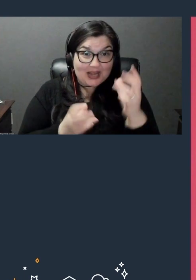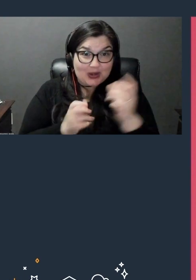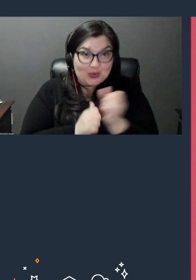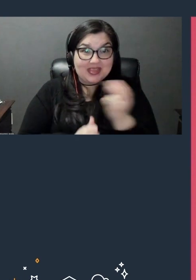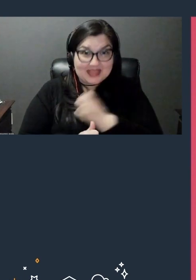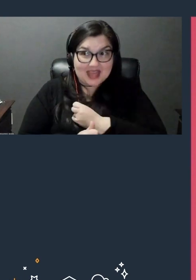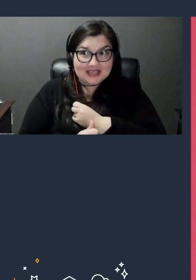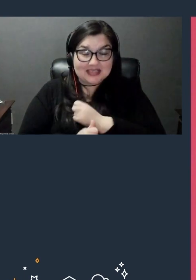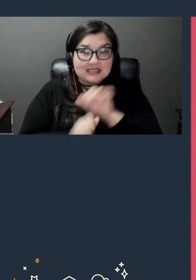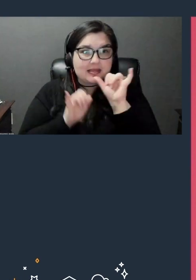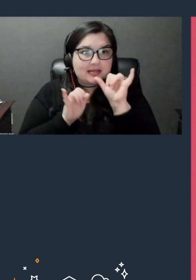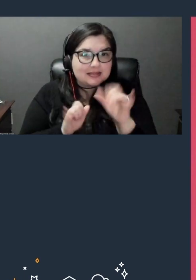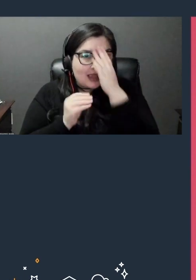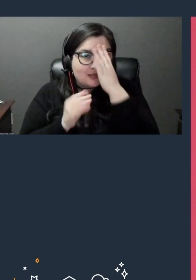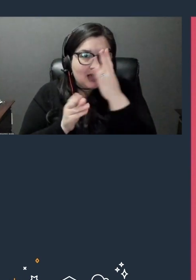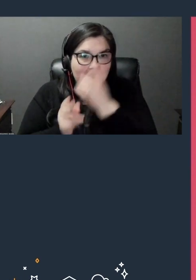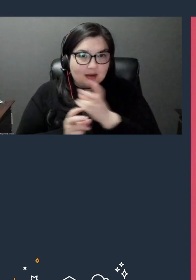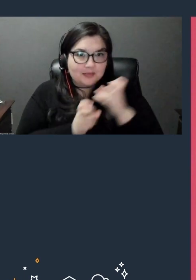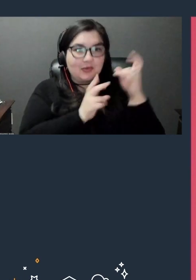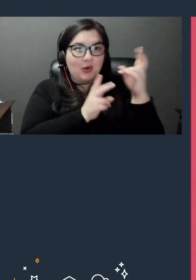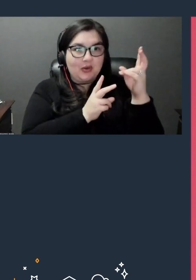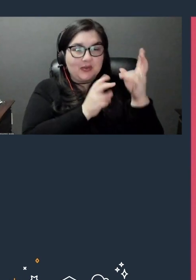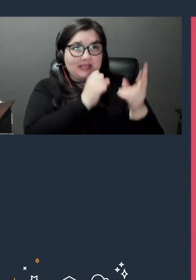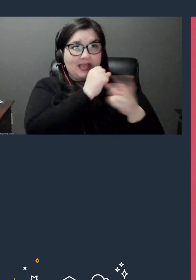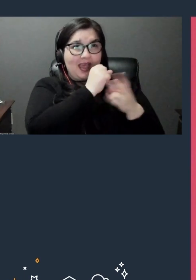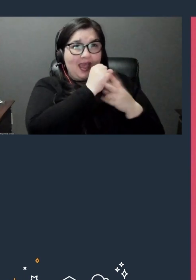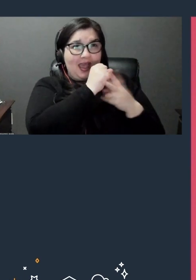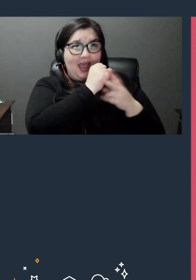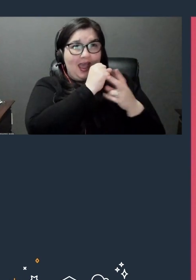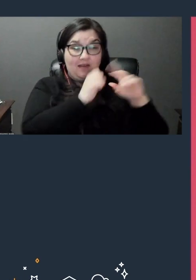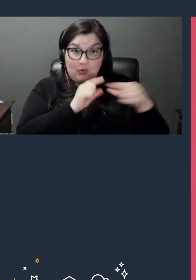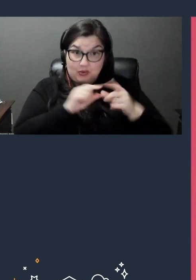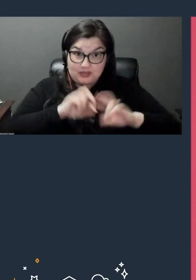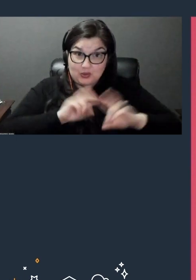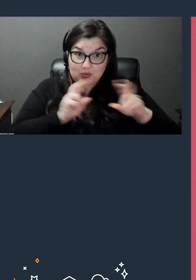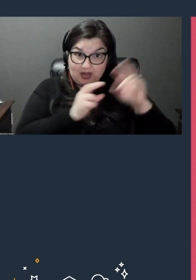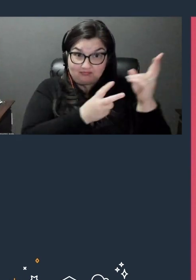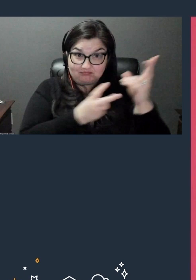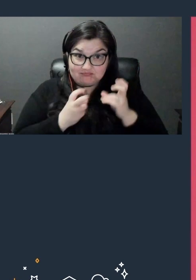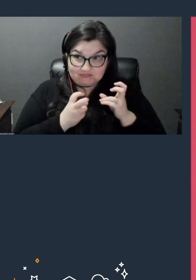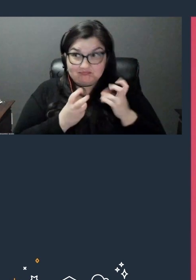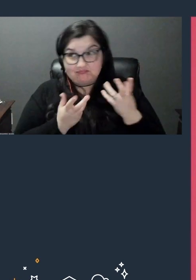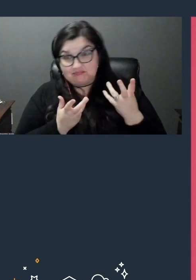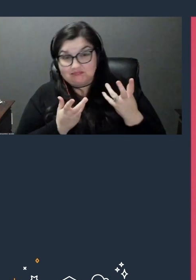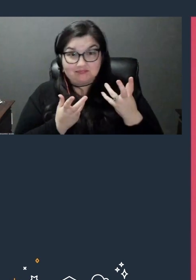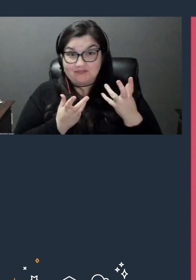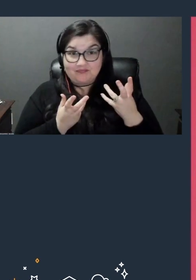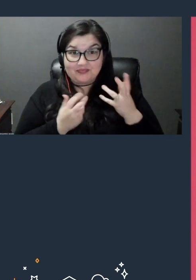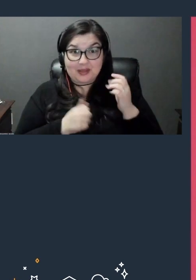we hold onto it and it will be there when you want to get it potentially years and years down the road, right?